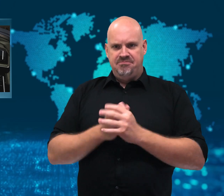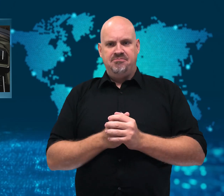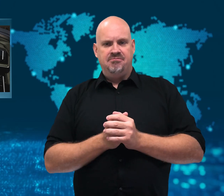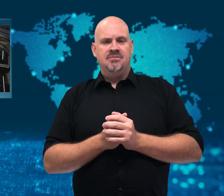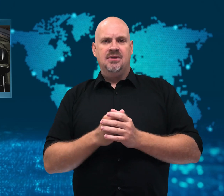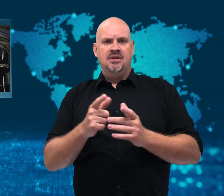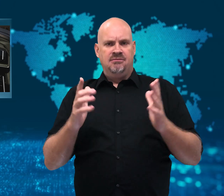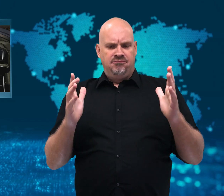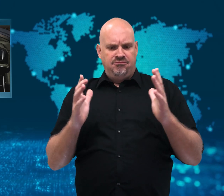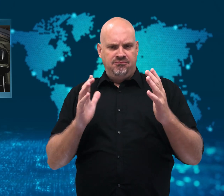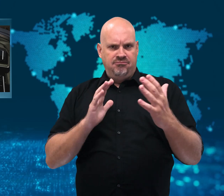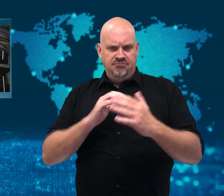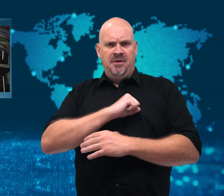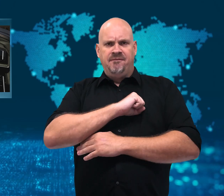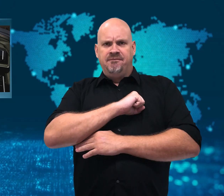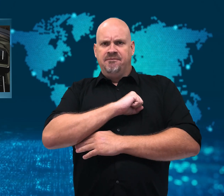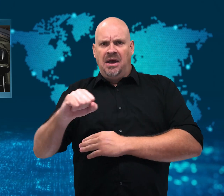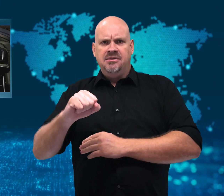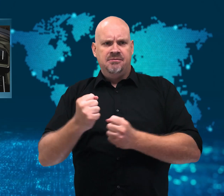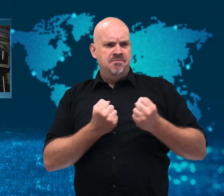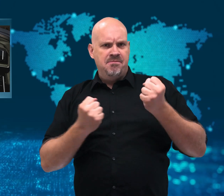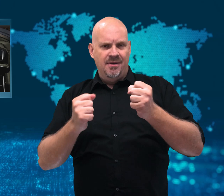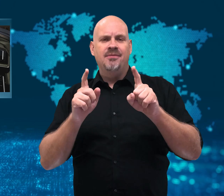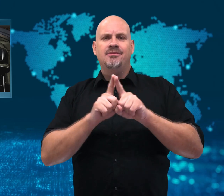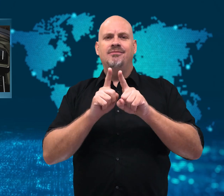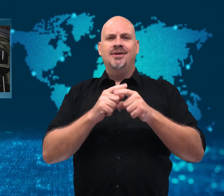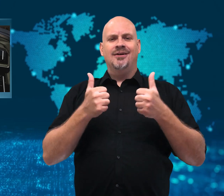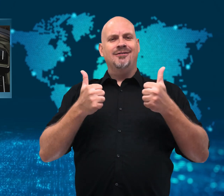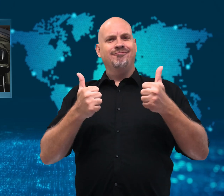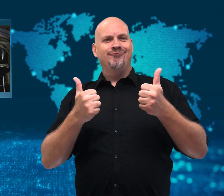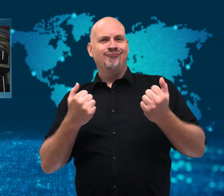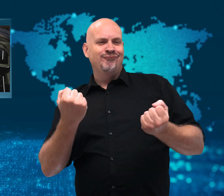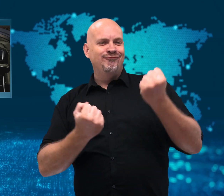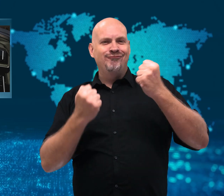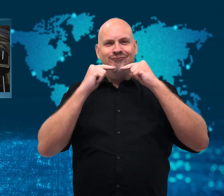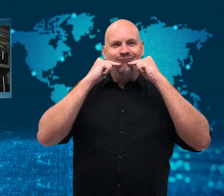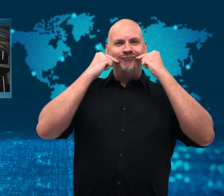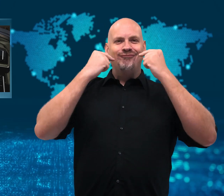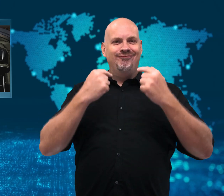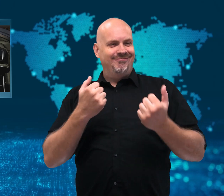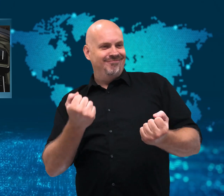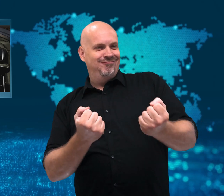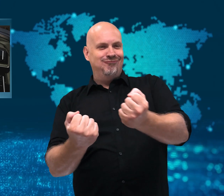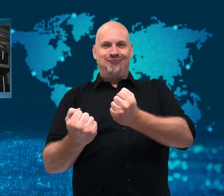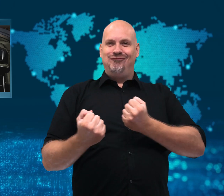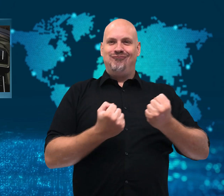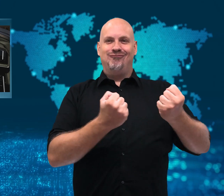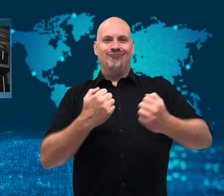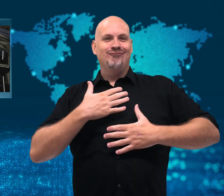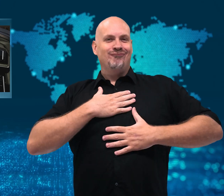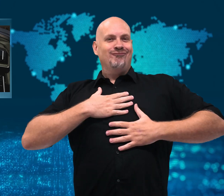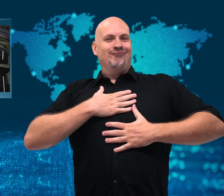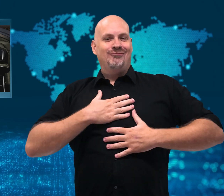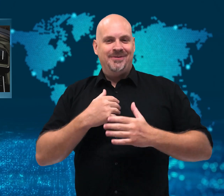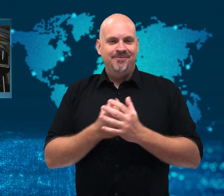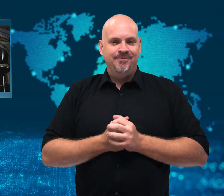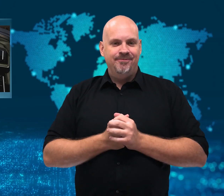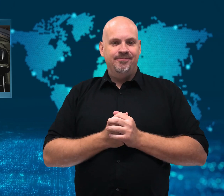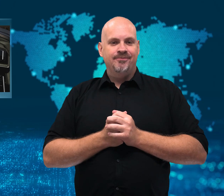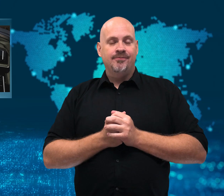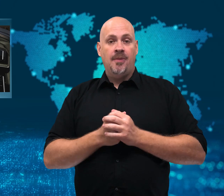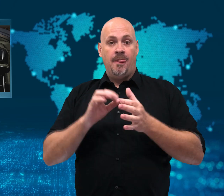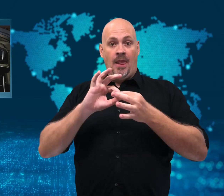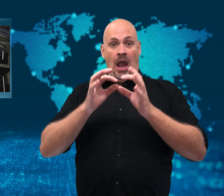Audi hopes to please all drivers by providing a safe vehicle that